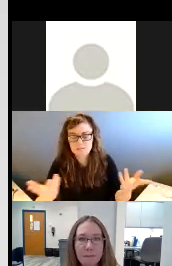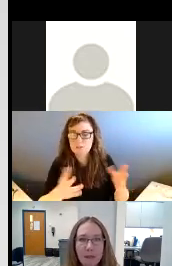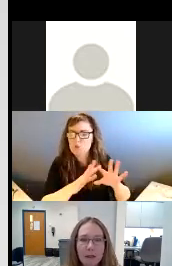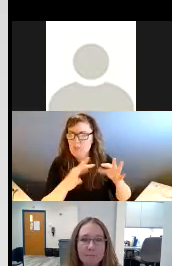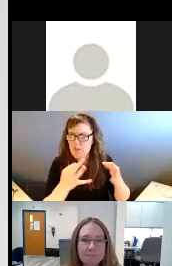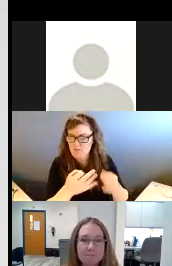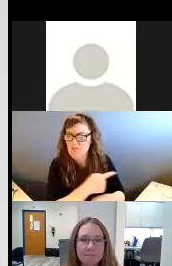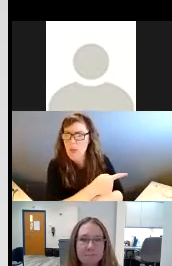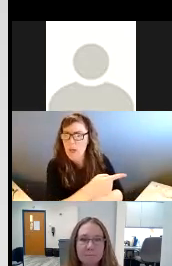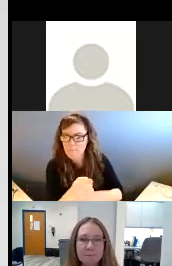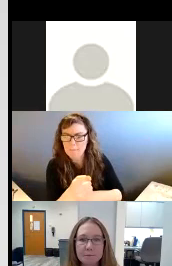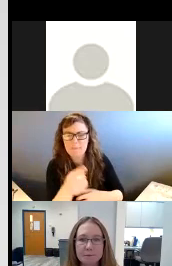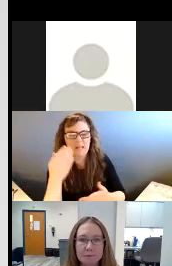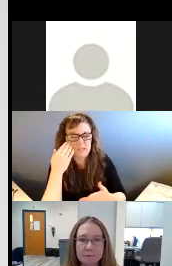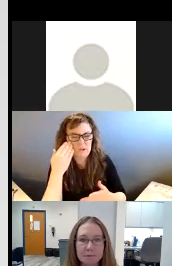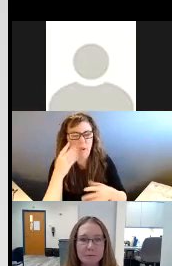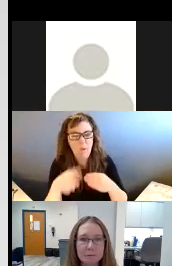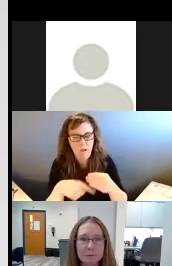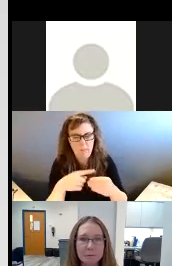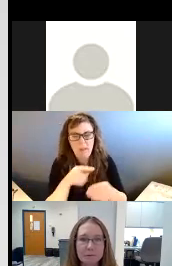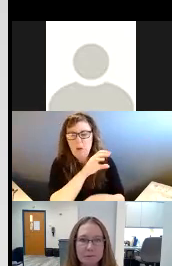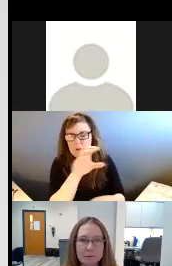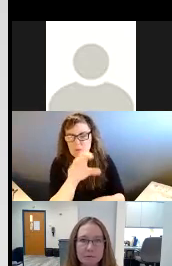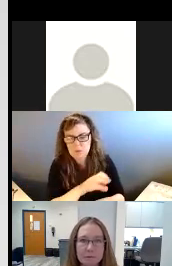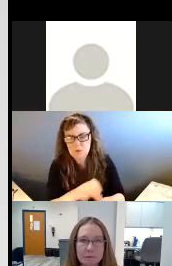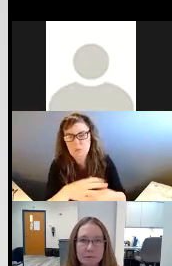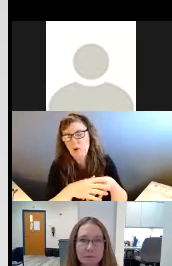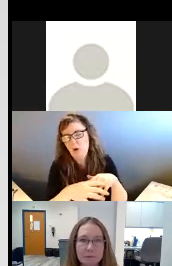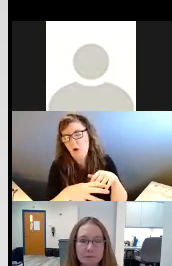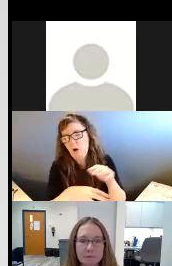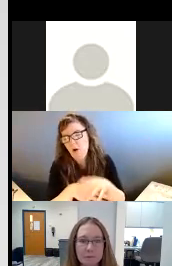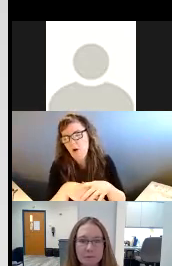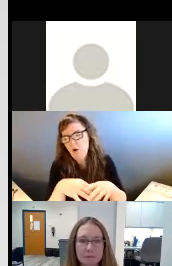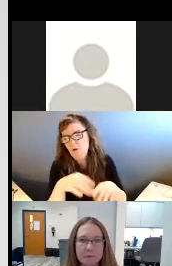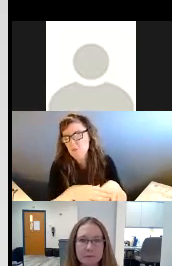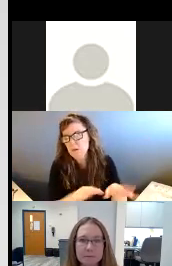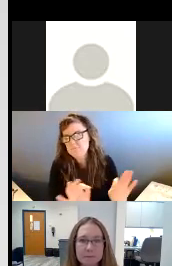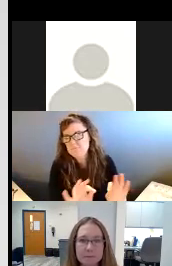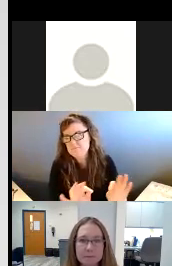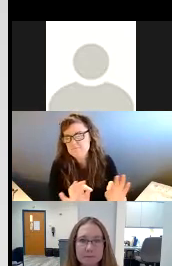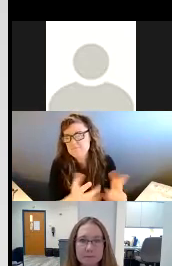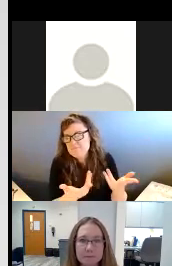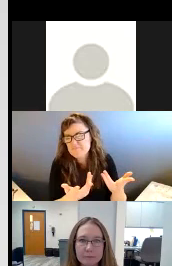FAMILIAR WITH ZOOM AND ALREADY DOING ZOOM MEETINGS WITH THERAPY, SO THEY FELT VERY COMFORTABLE